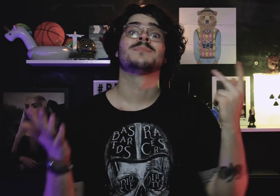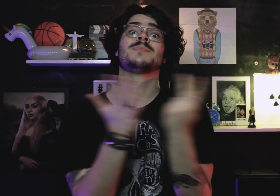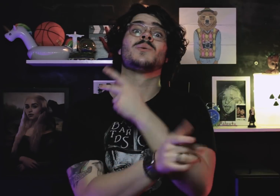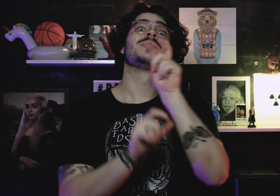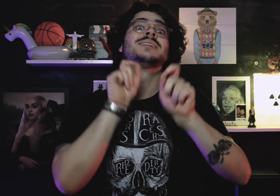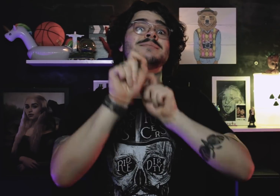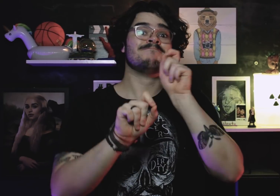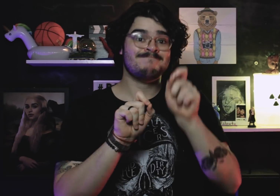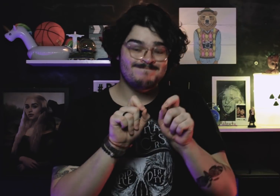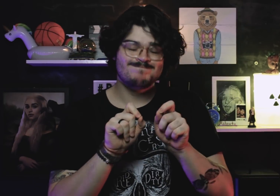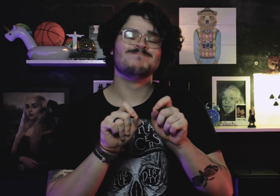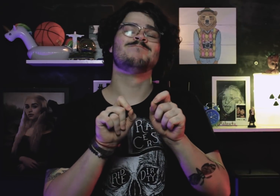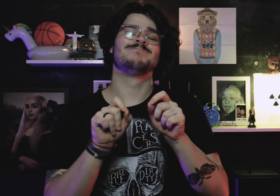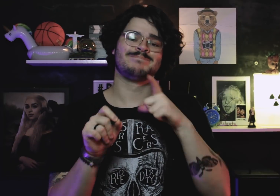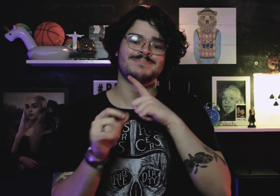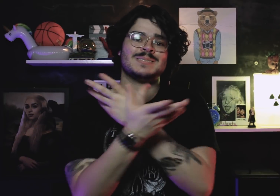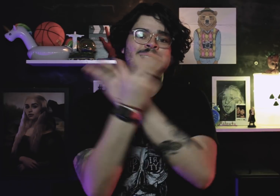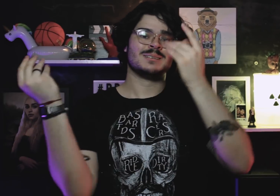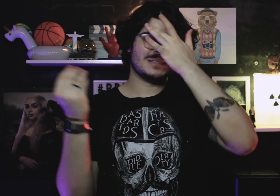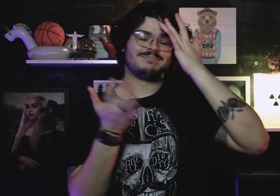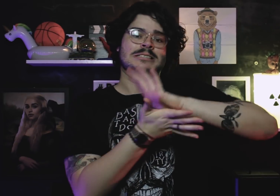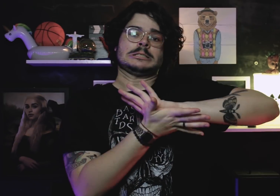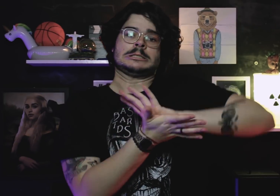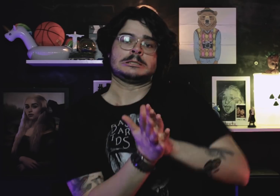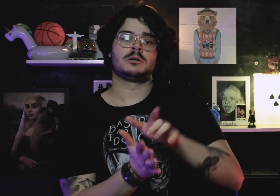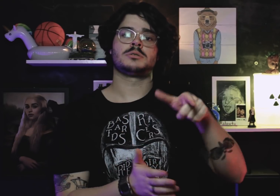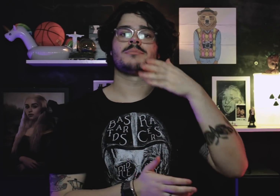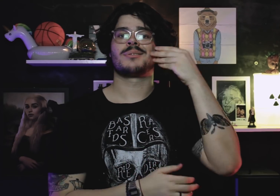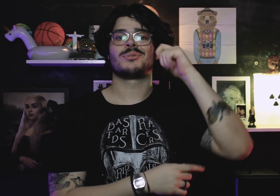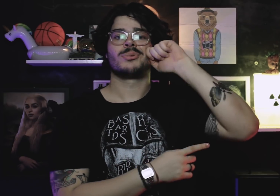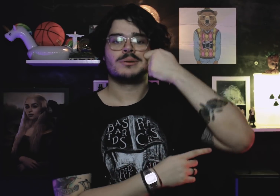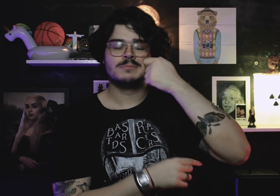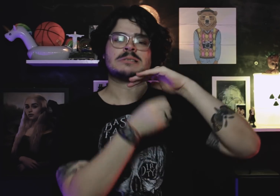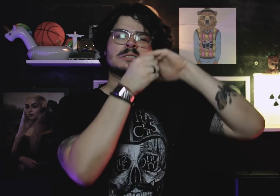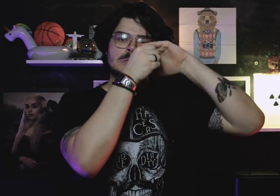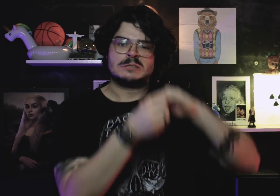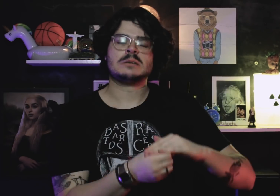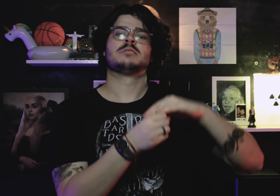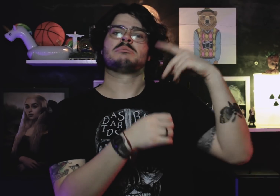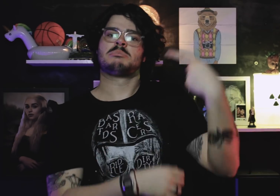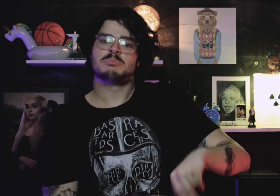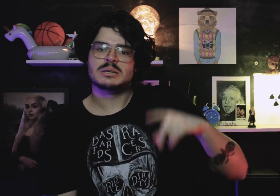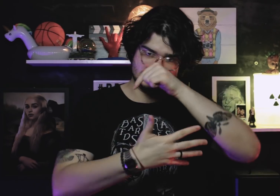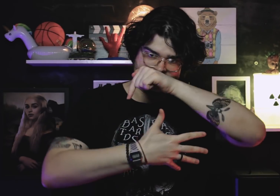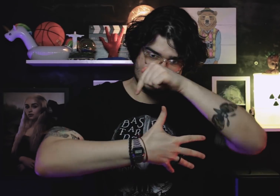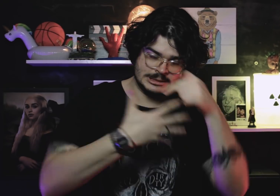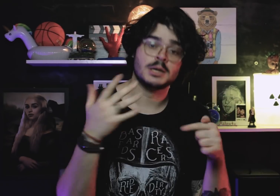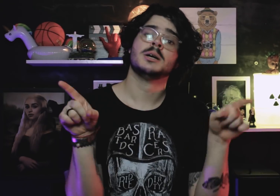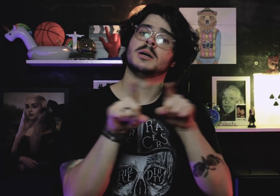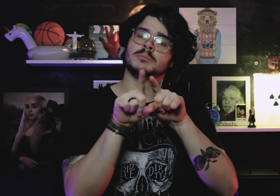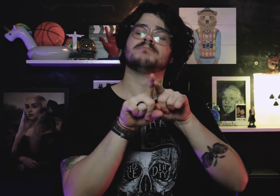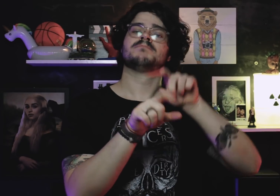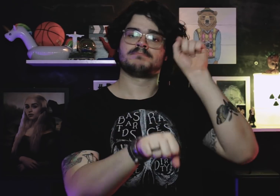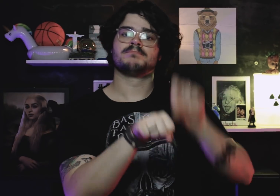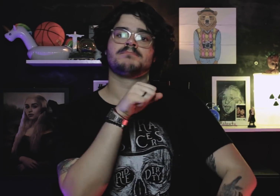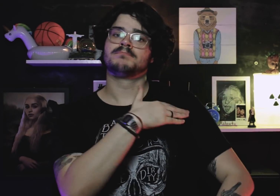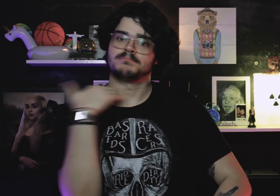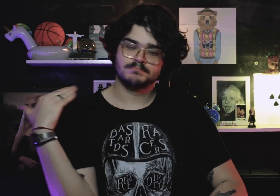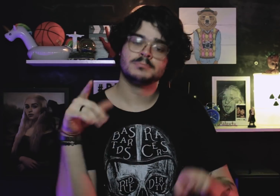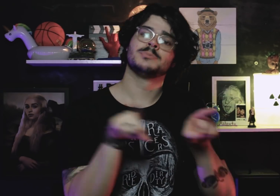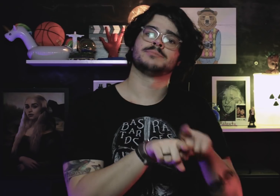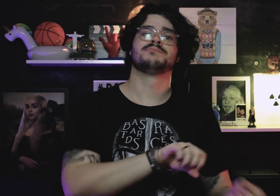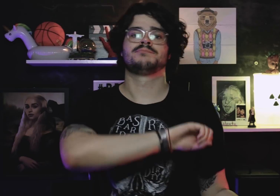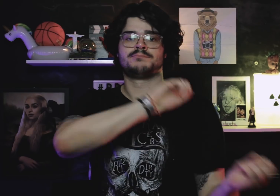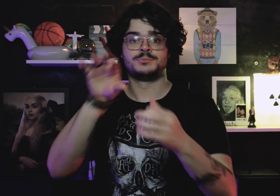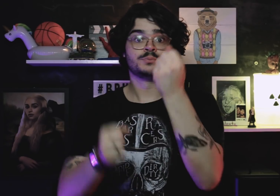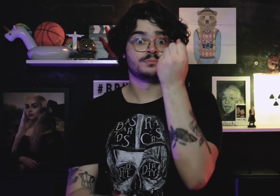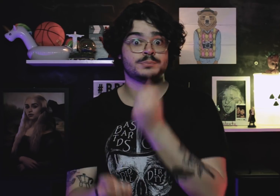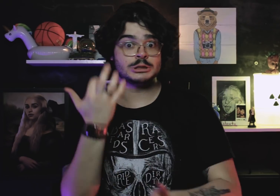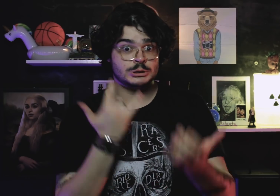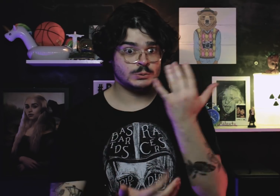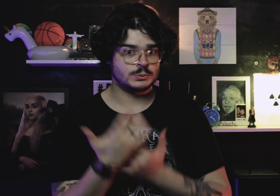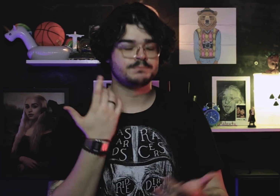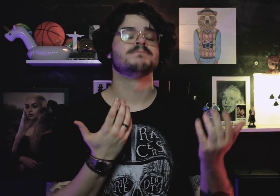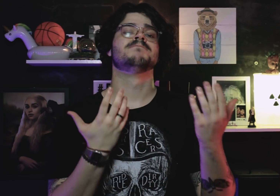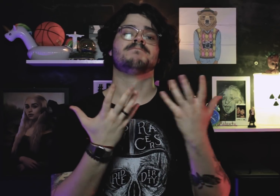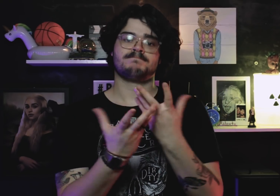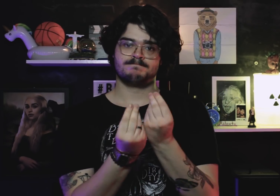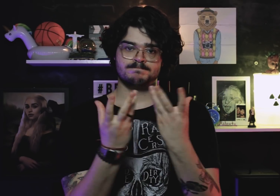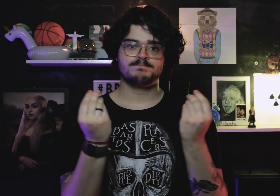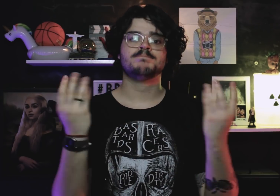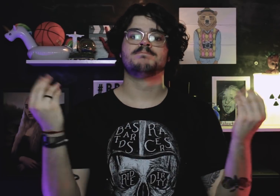Thus, many black cats suffered abuse, were murdered and even burned.